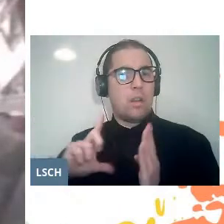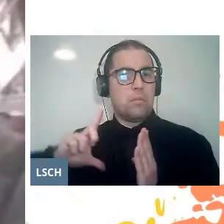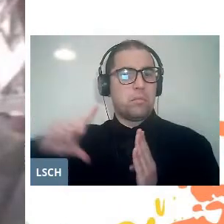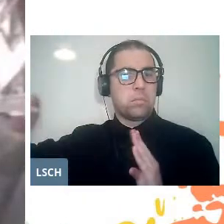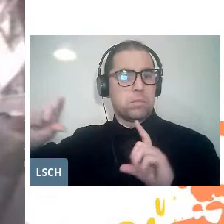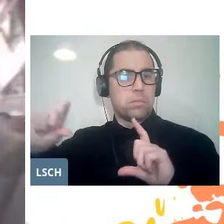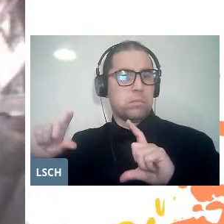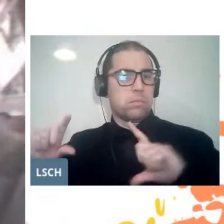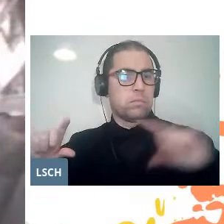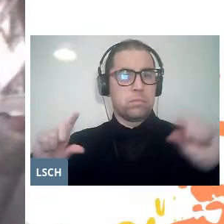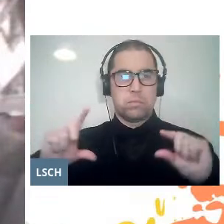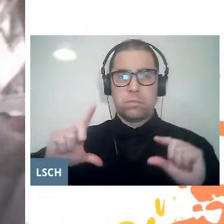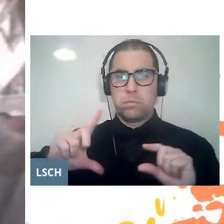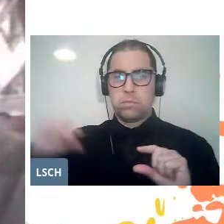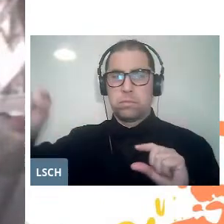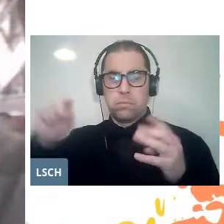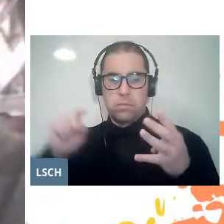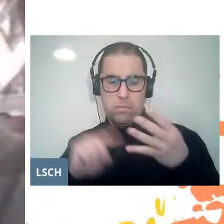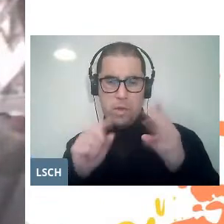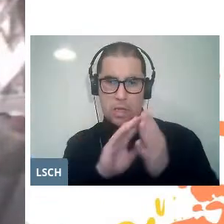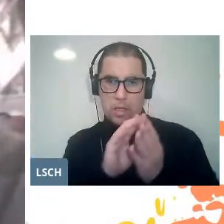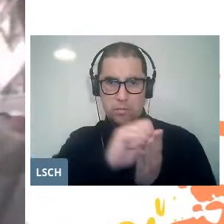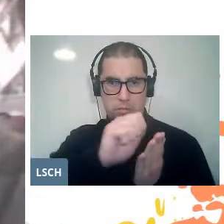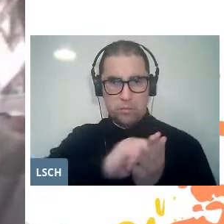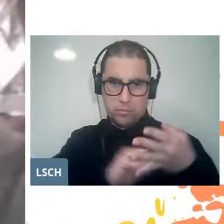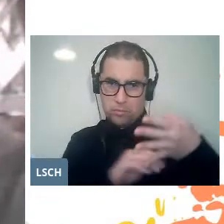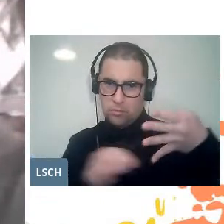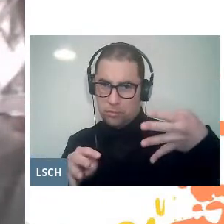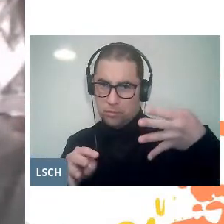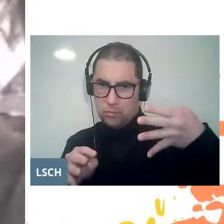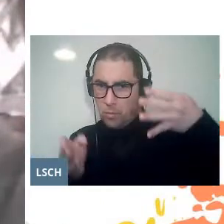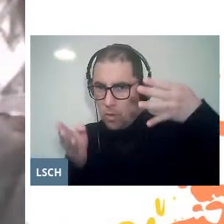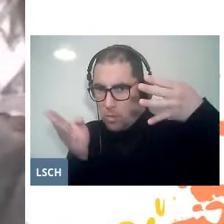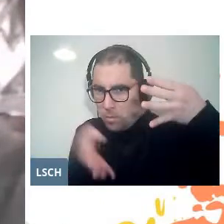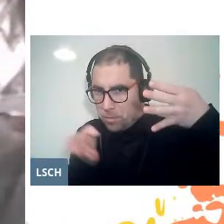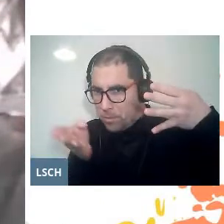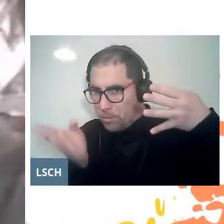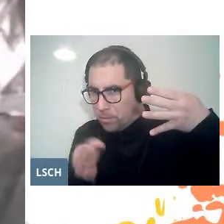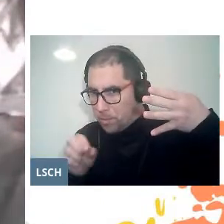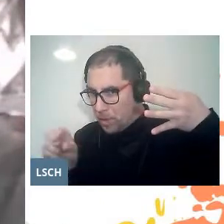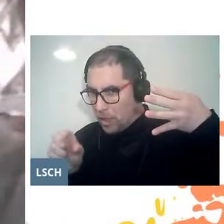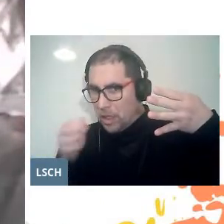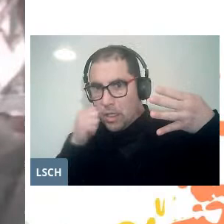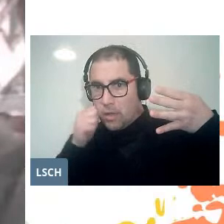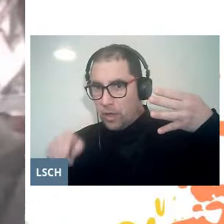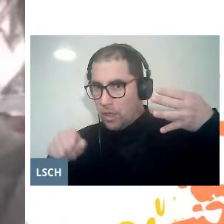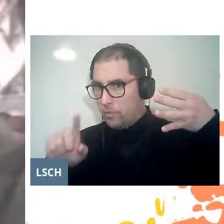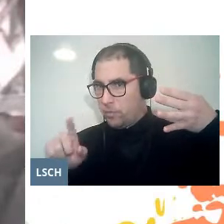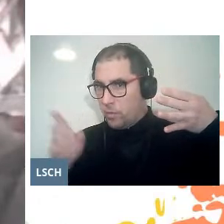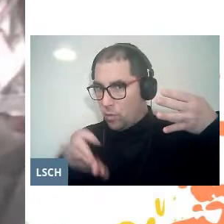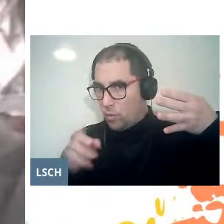writing on their score a double bar that indicates that their participation ends,